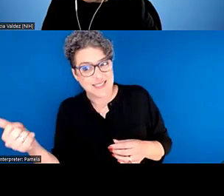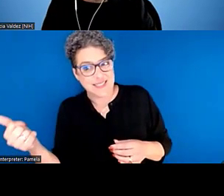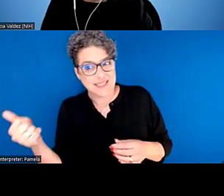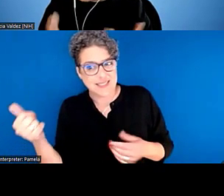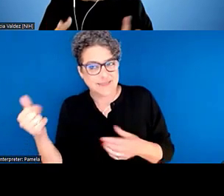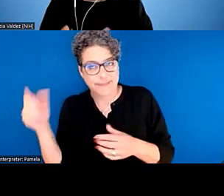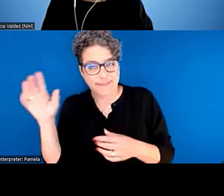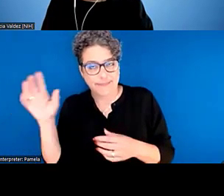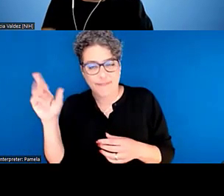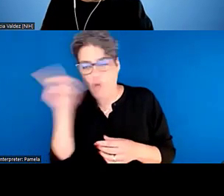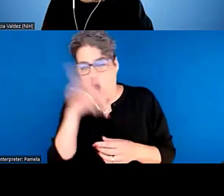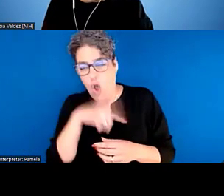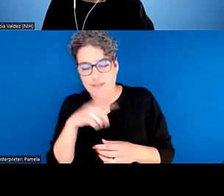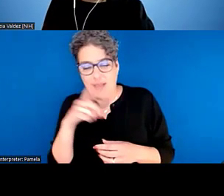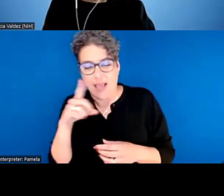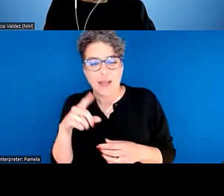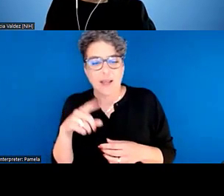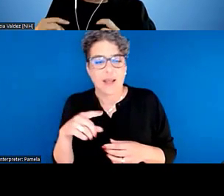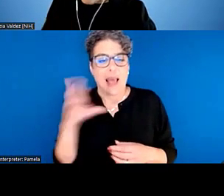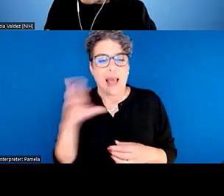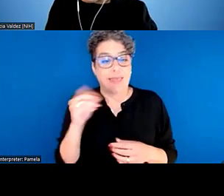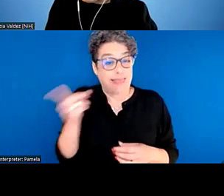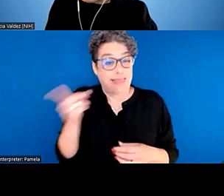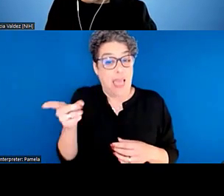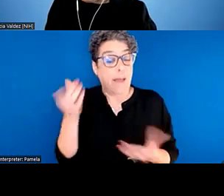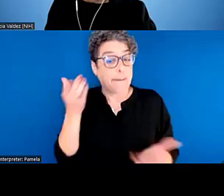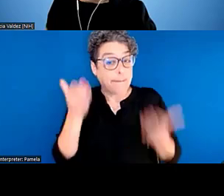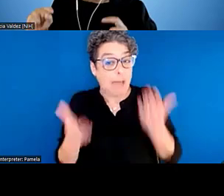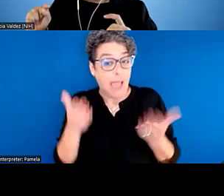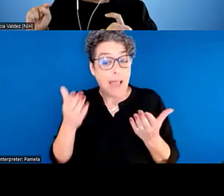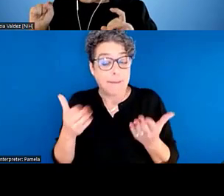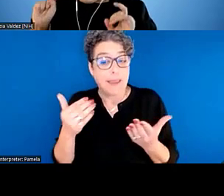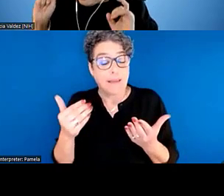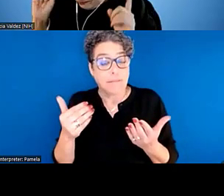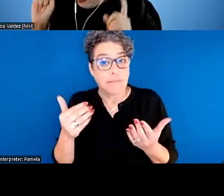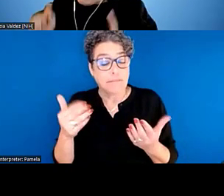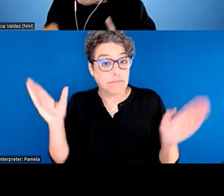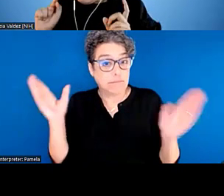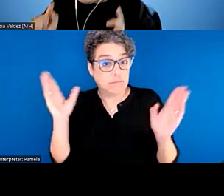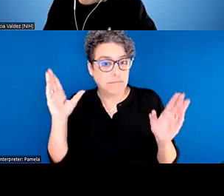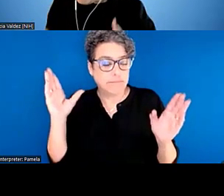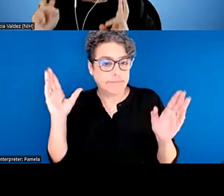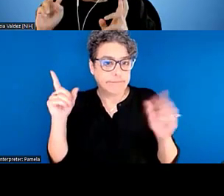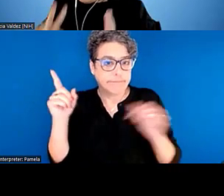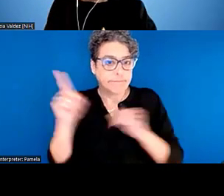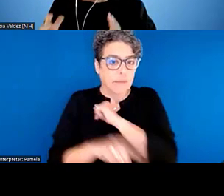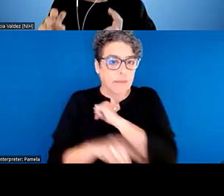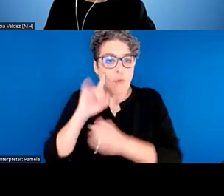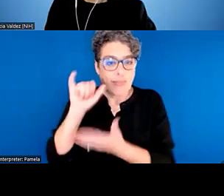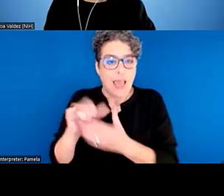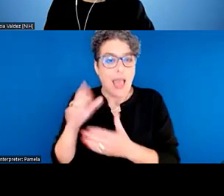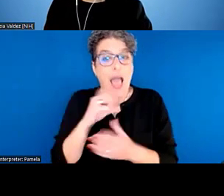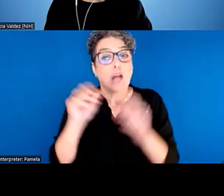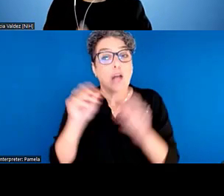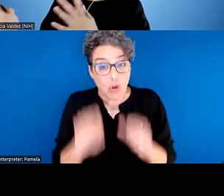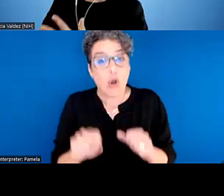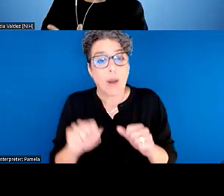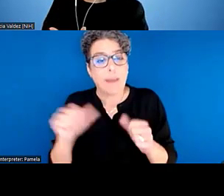and that they may have been held accountable, and that could have fallen under recklessness, right, Ranjini?